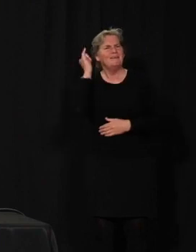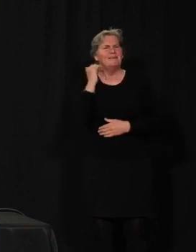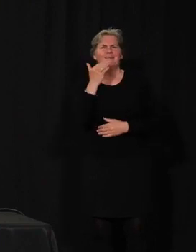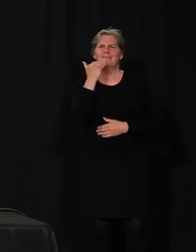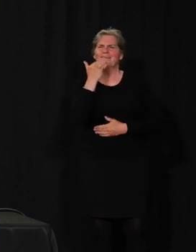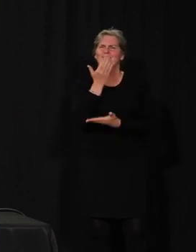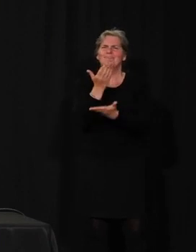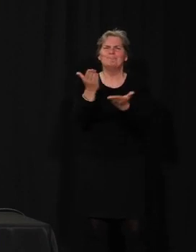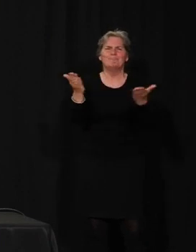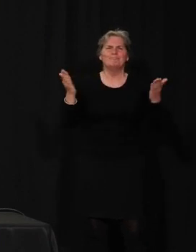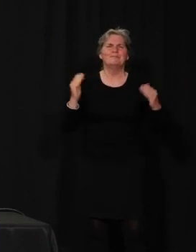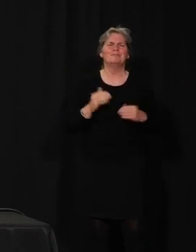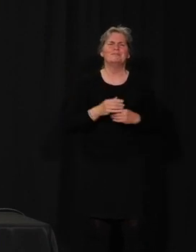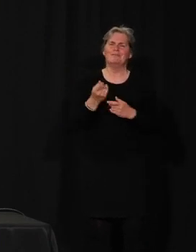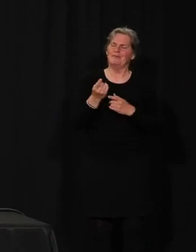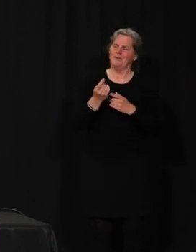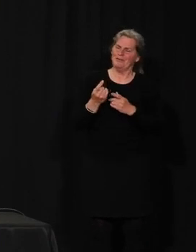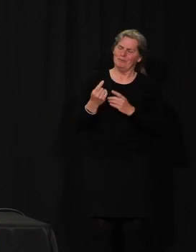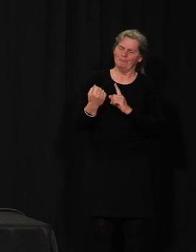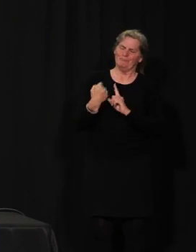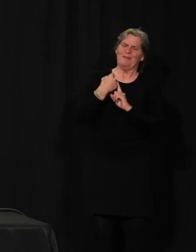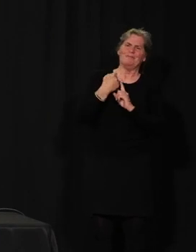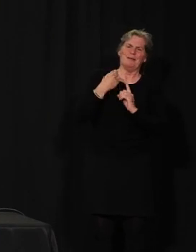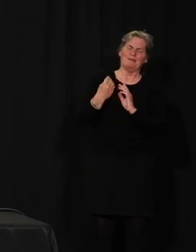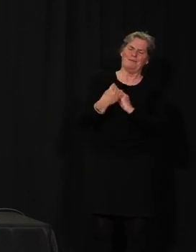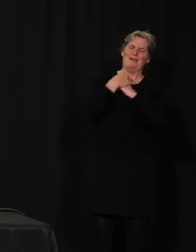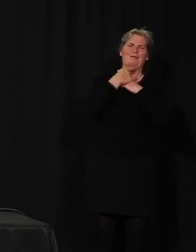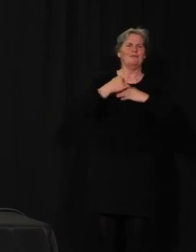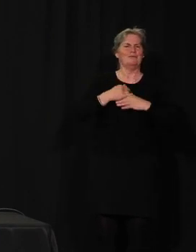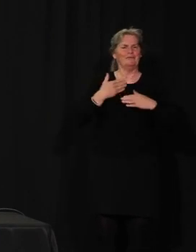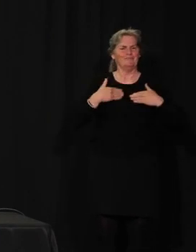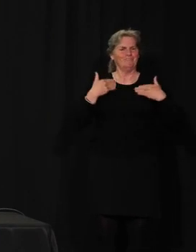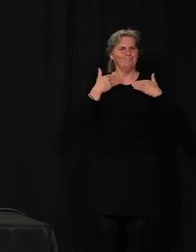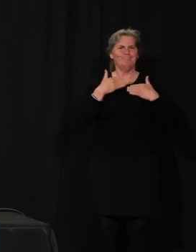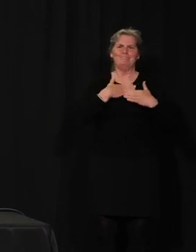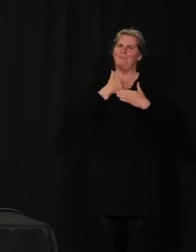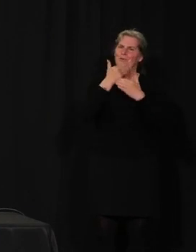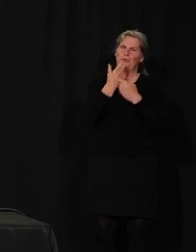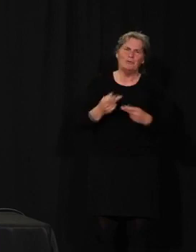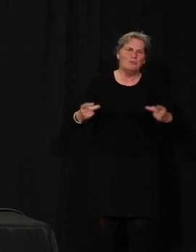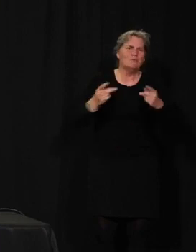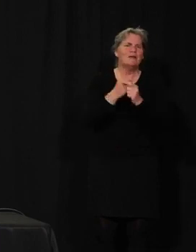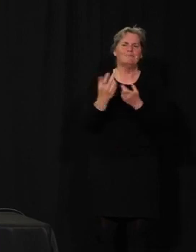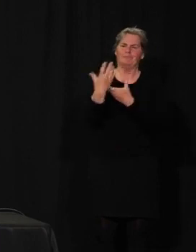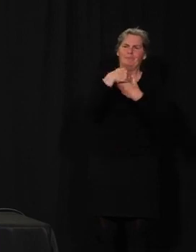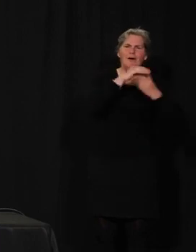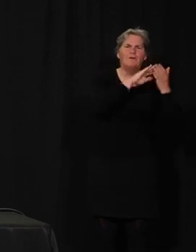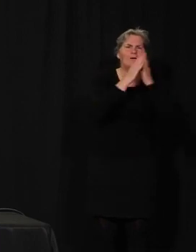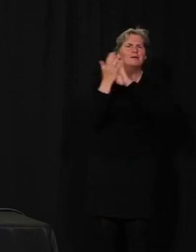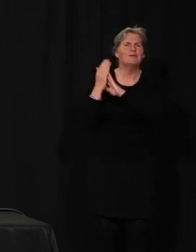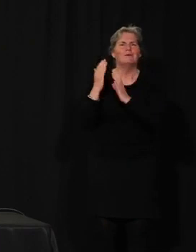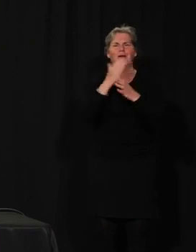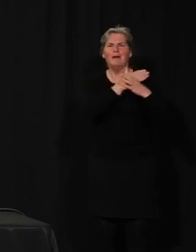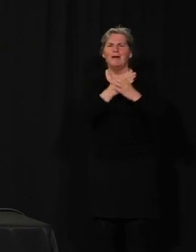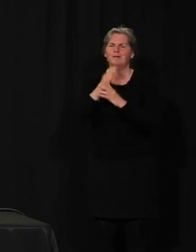Thank you very much for making Yukon a better place, for contributing so much to our community, and for sharing your culture.